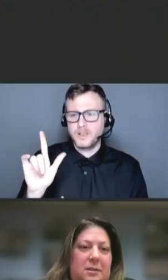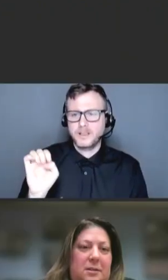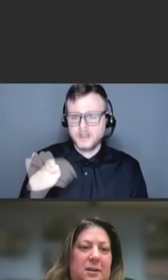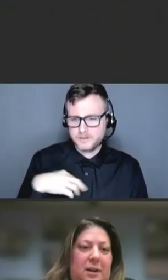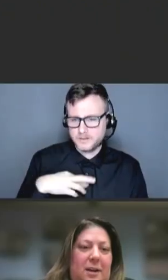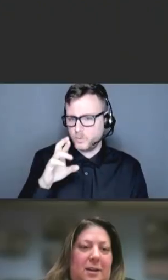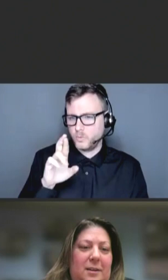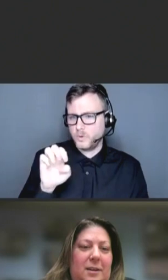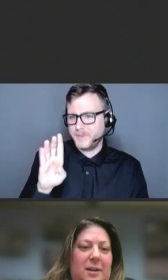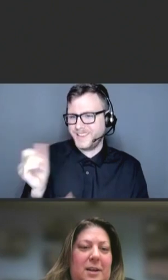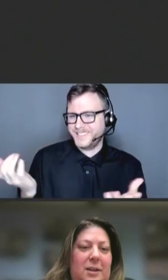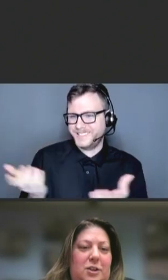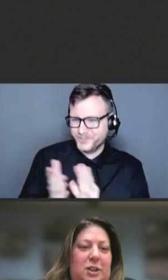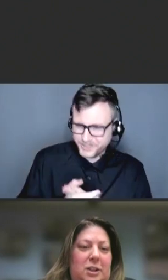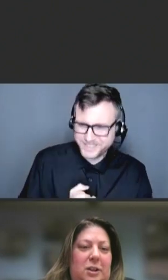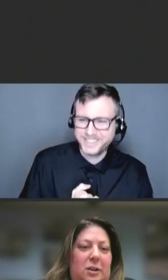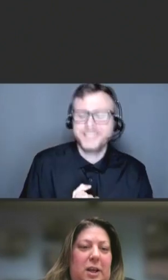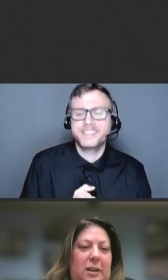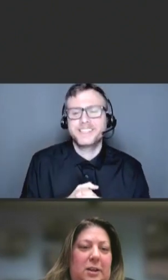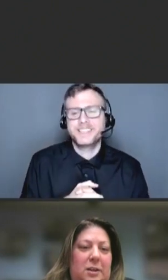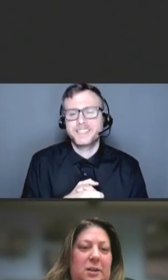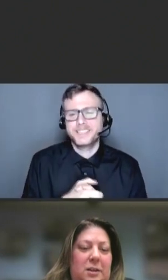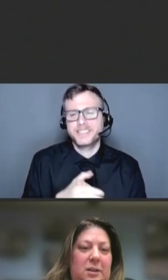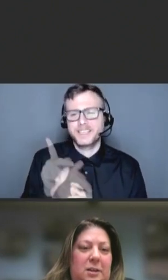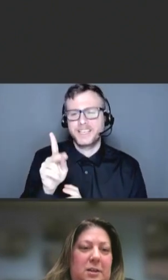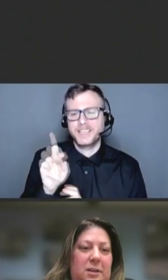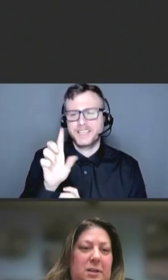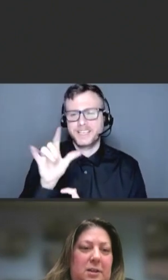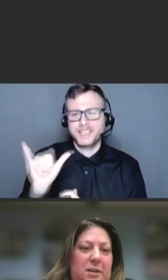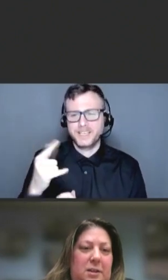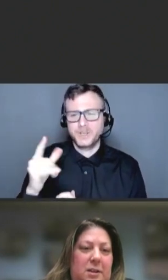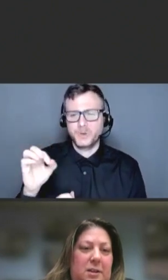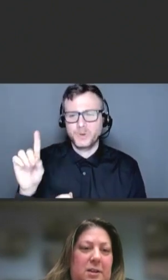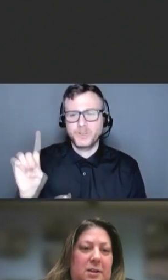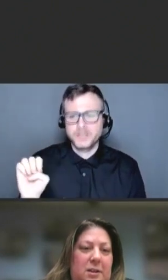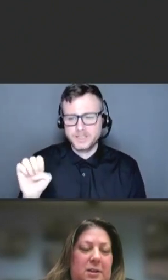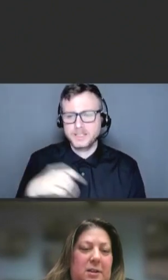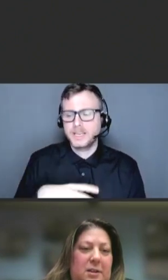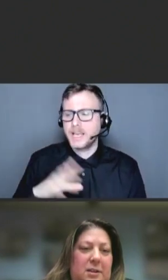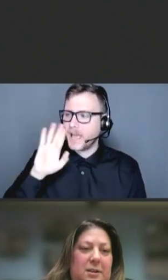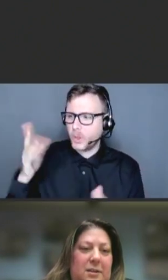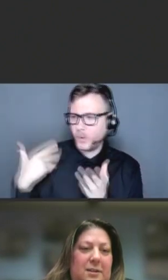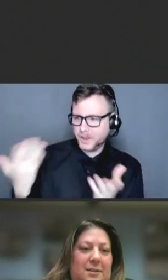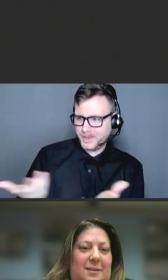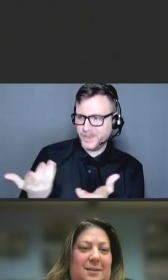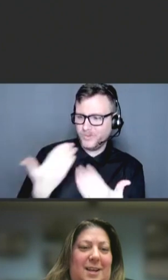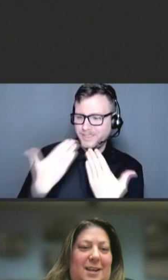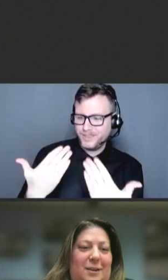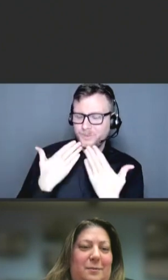Ann Aikin: Hi. Jean -- or Kelly Goode? Kelly Goode: Hi, I'm here. Thank you. Ann Aikin: Thank you. Meredith Allen?